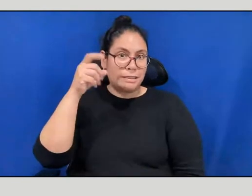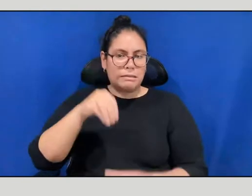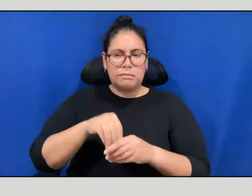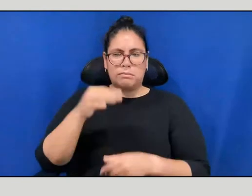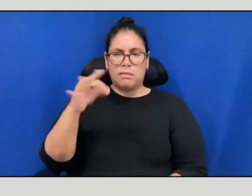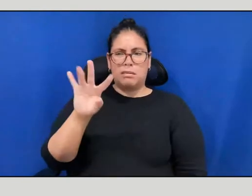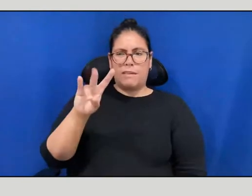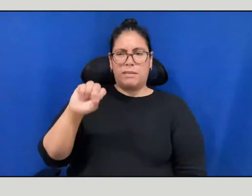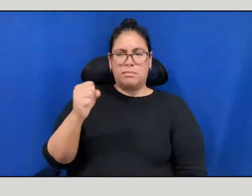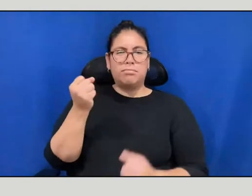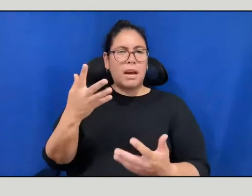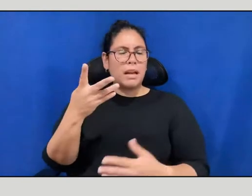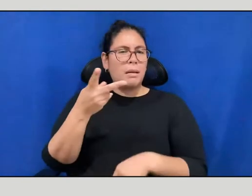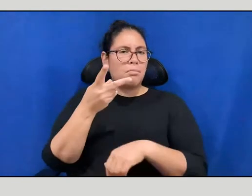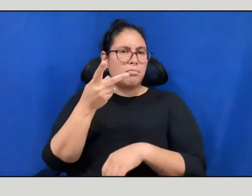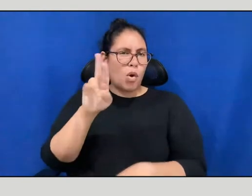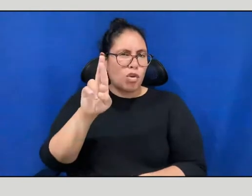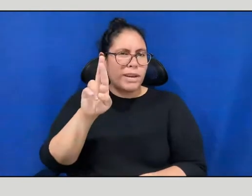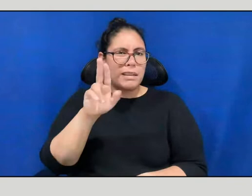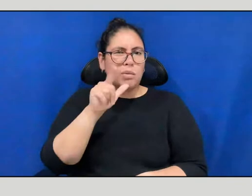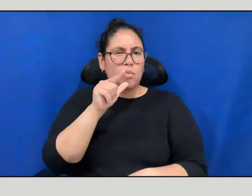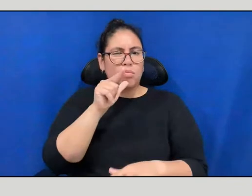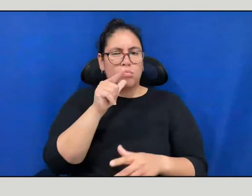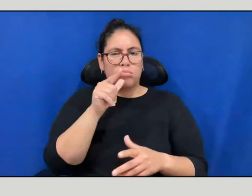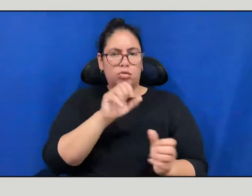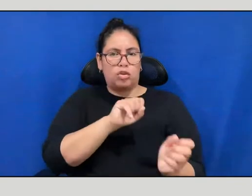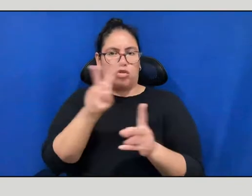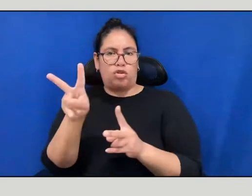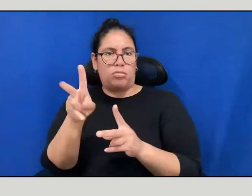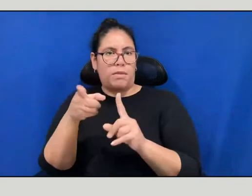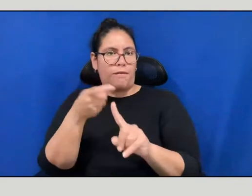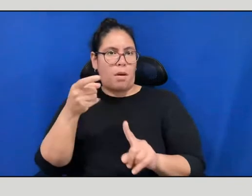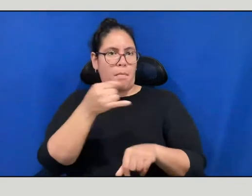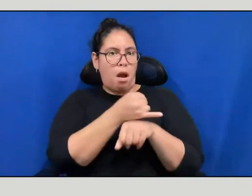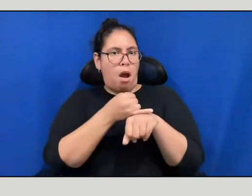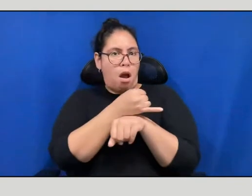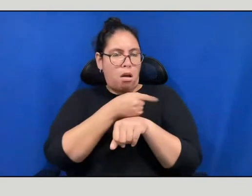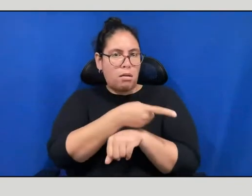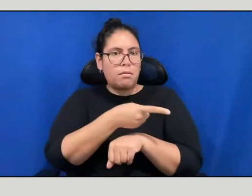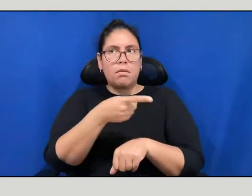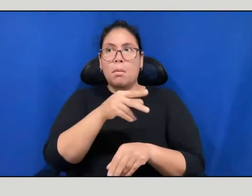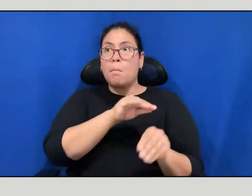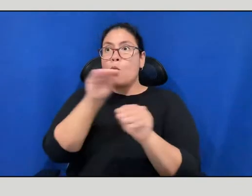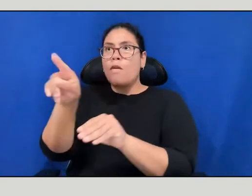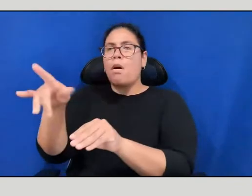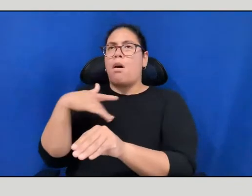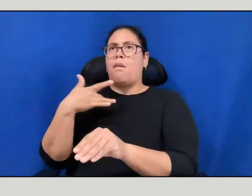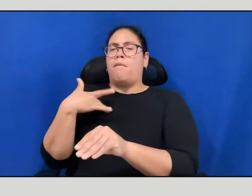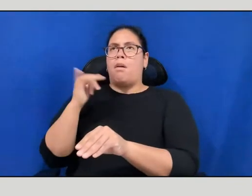to the island moved there because it had this familiarity to them. It had this cachet, this middle-class dream,